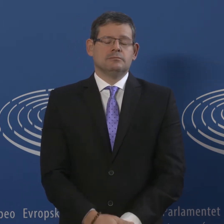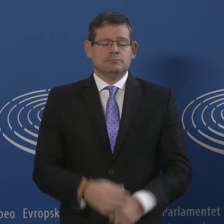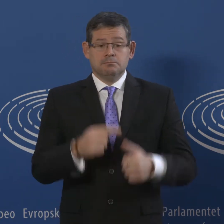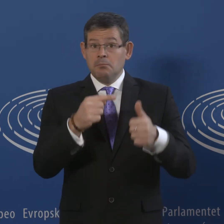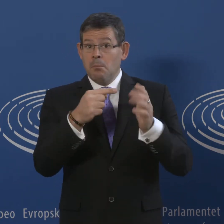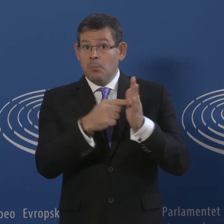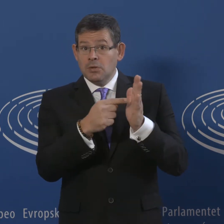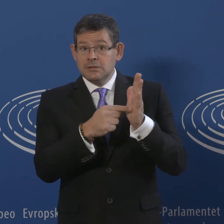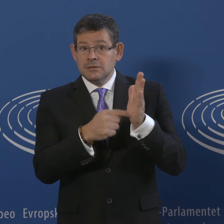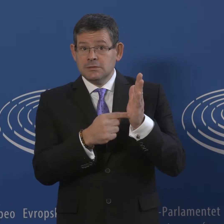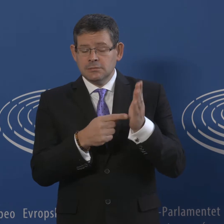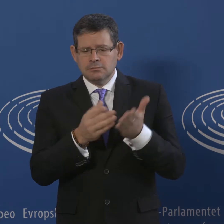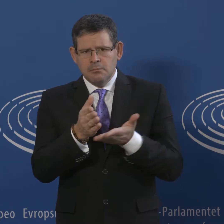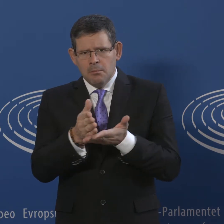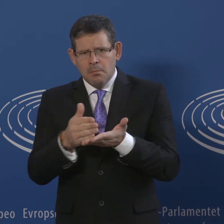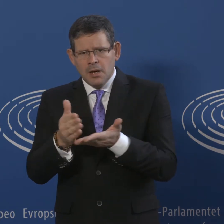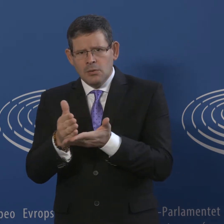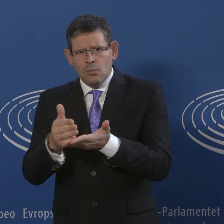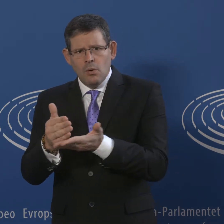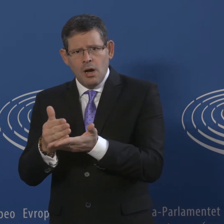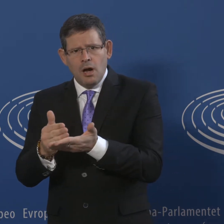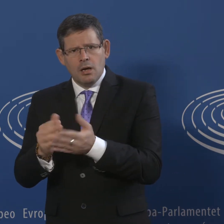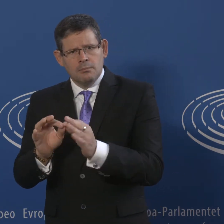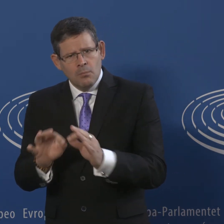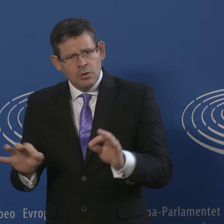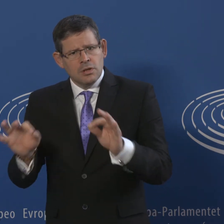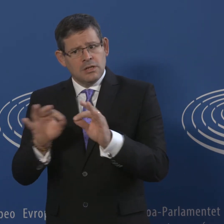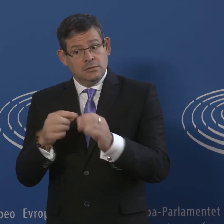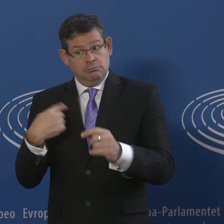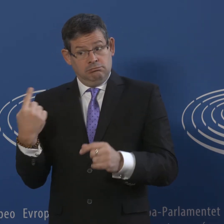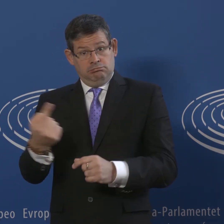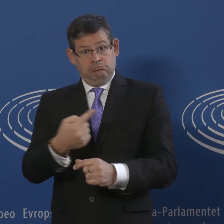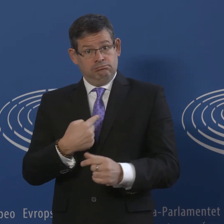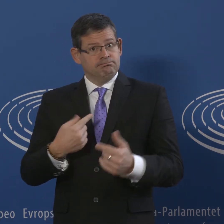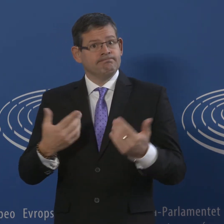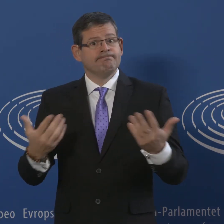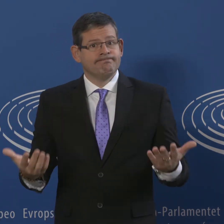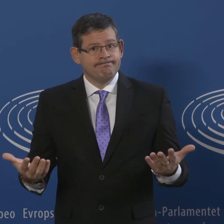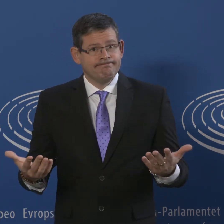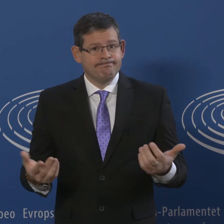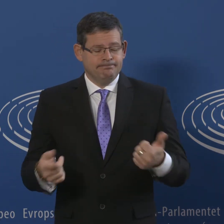Points of particular importance for us today are: